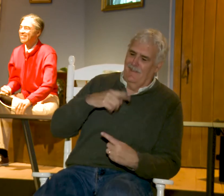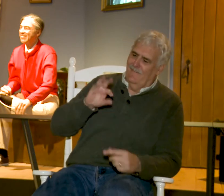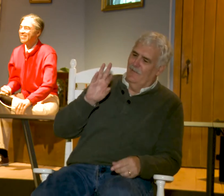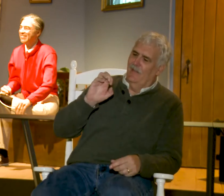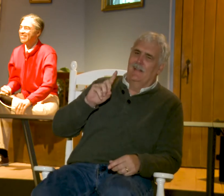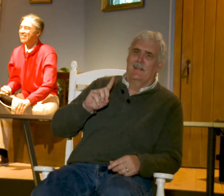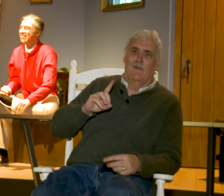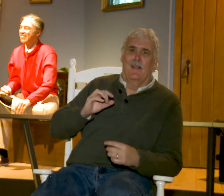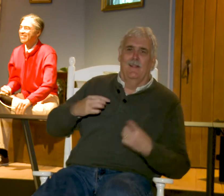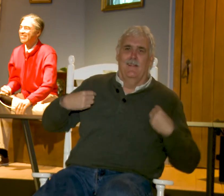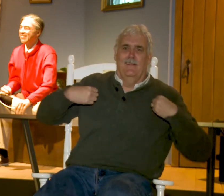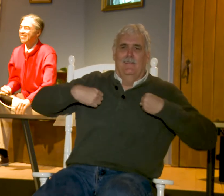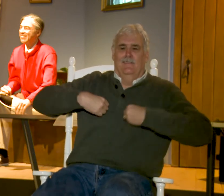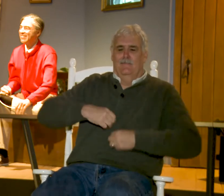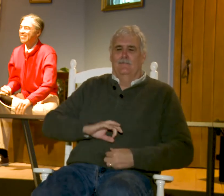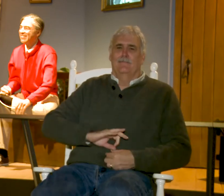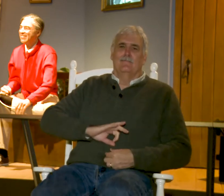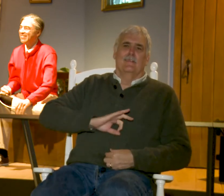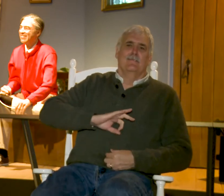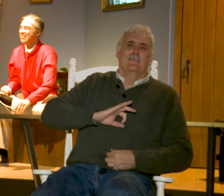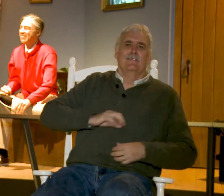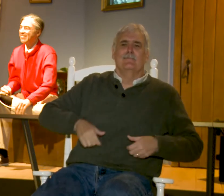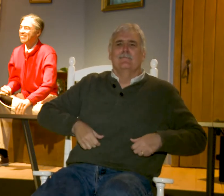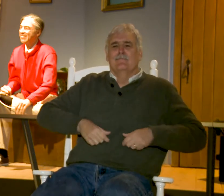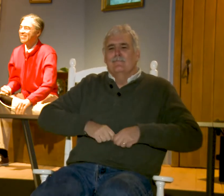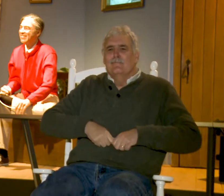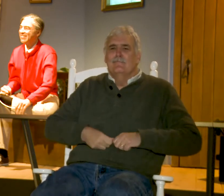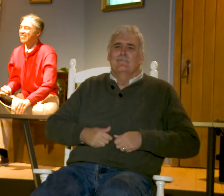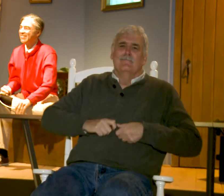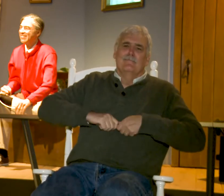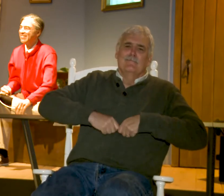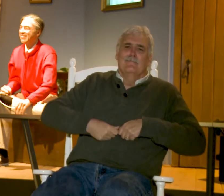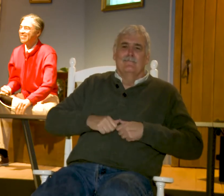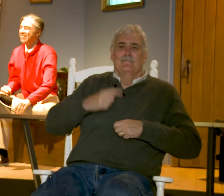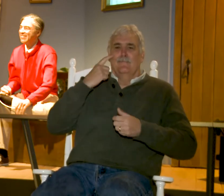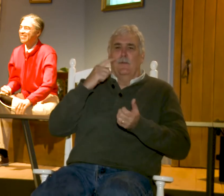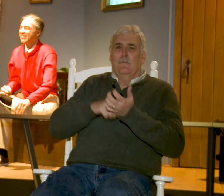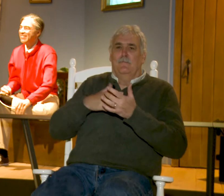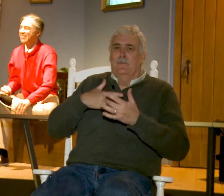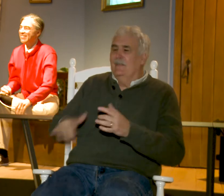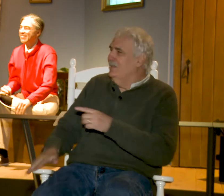the buttons of his sweater he wears each visit.